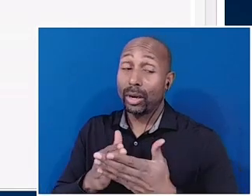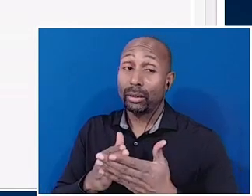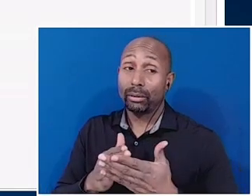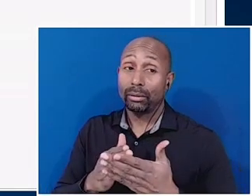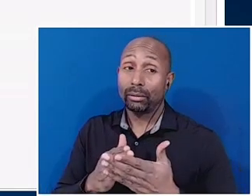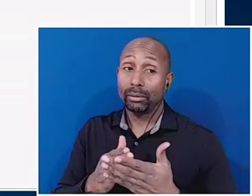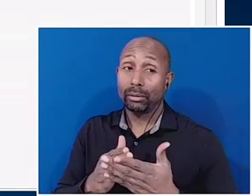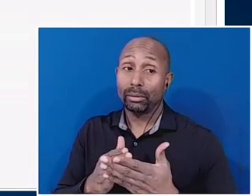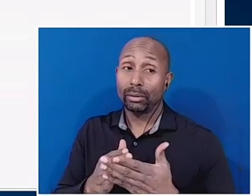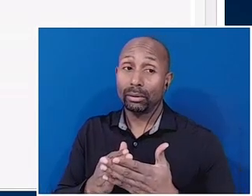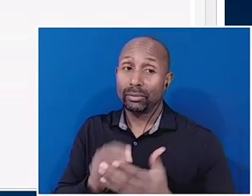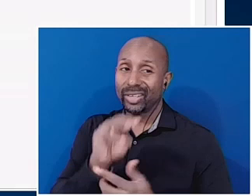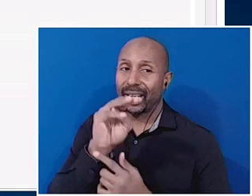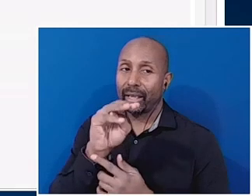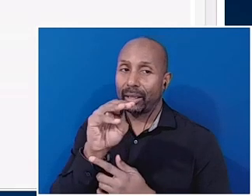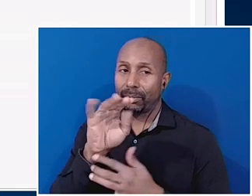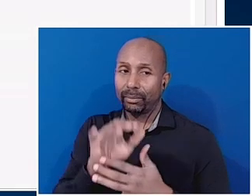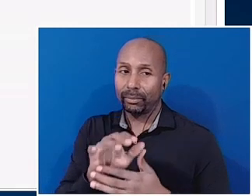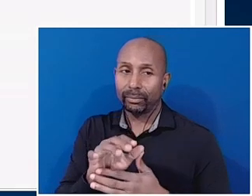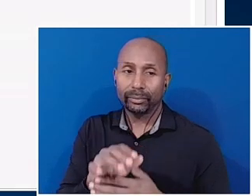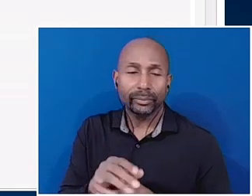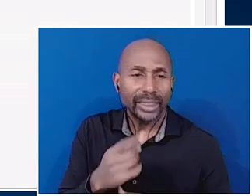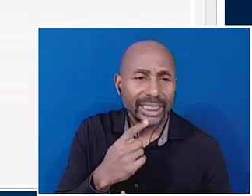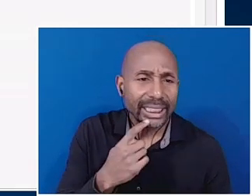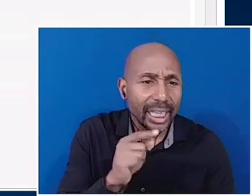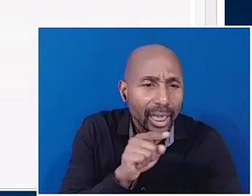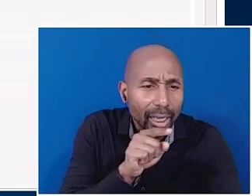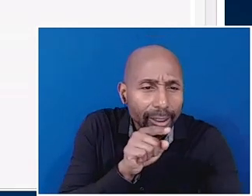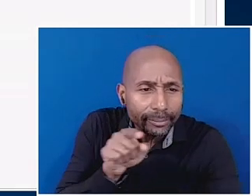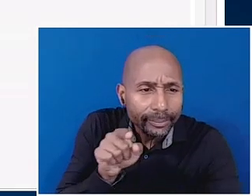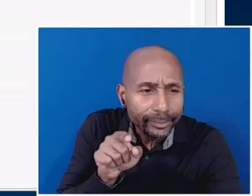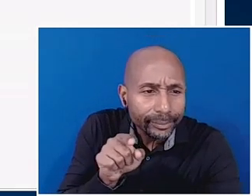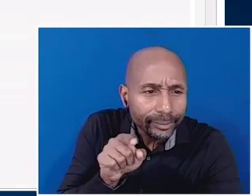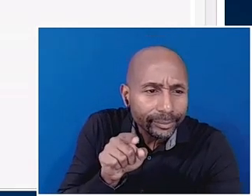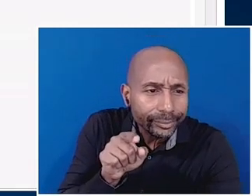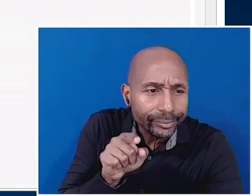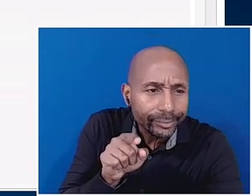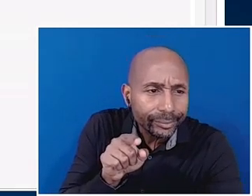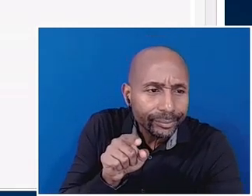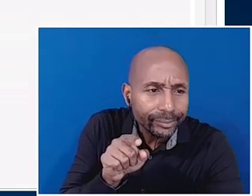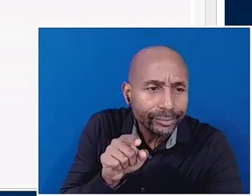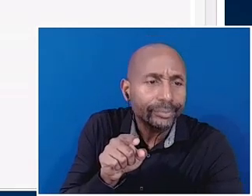organization and administrative and physical capacity and expertise to deliver